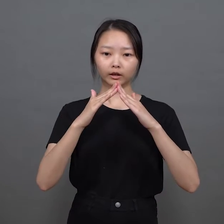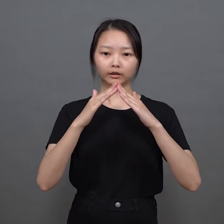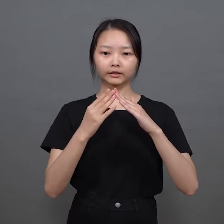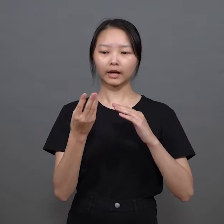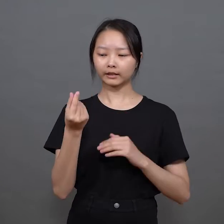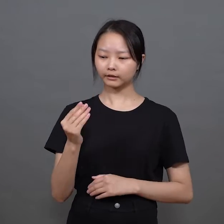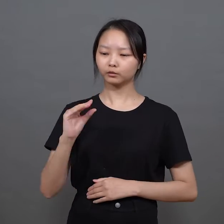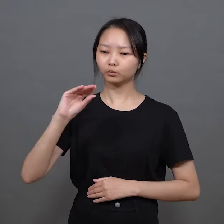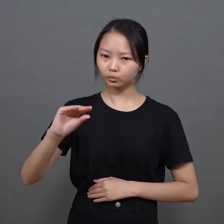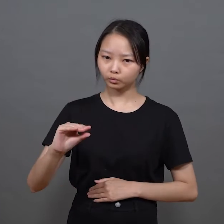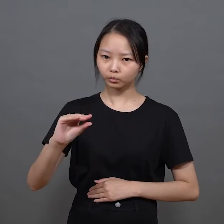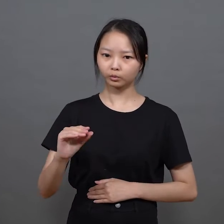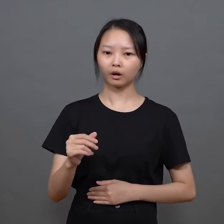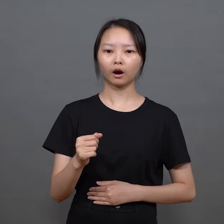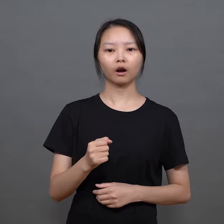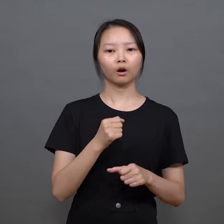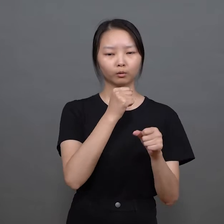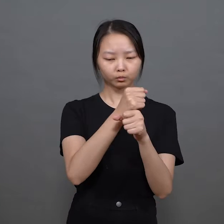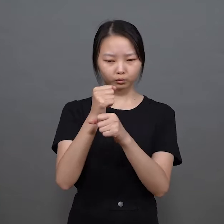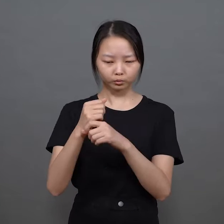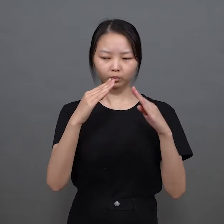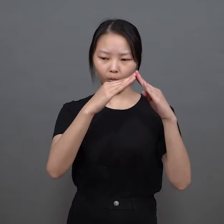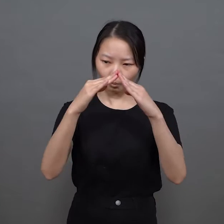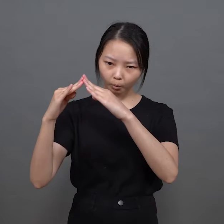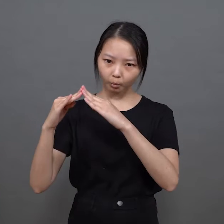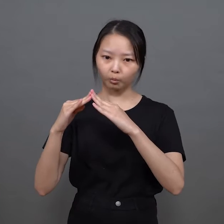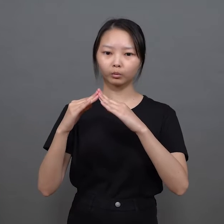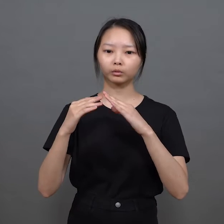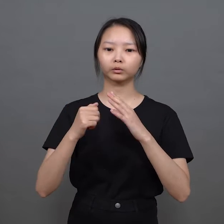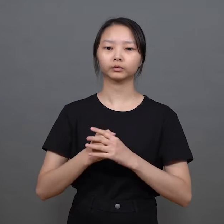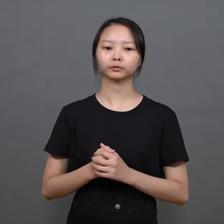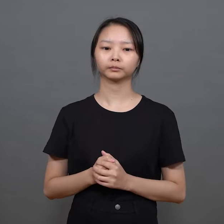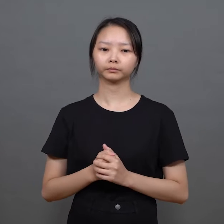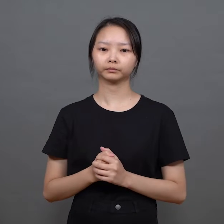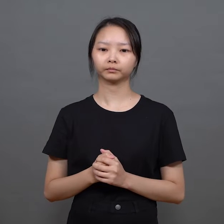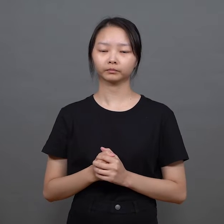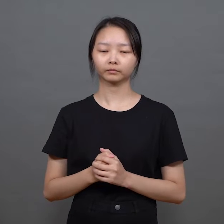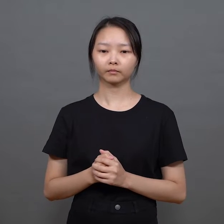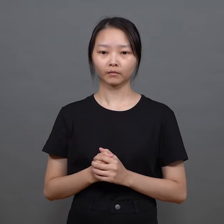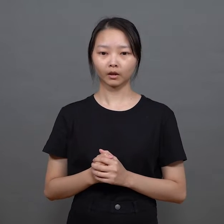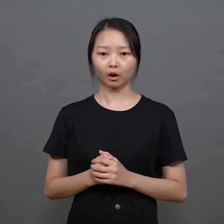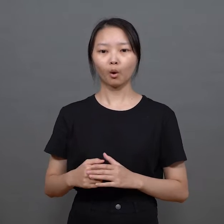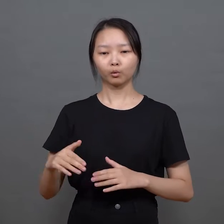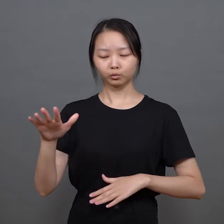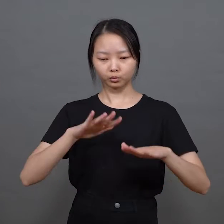when I got the housing projects, low-cost housing I was willing to take on anything